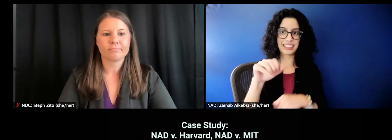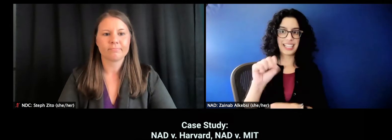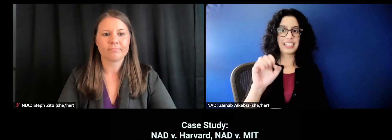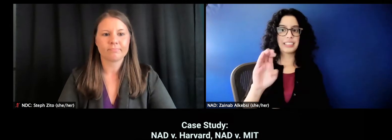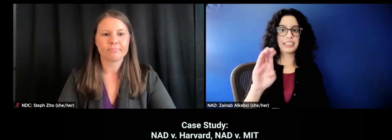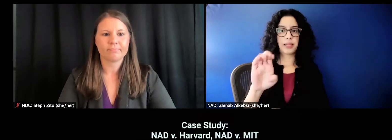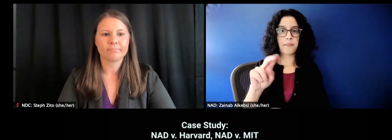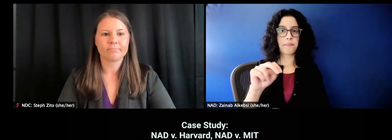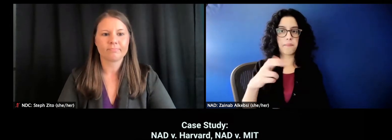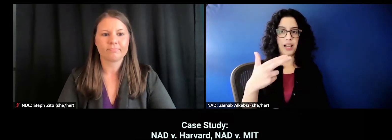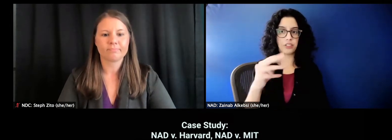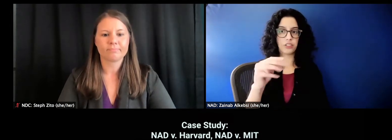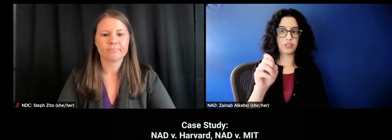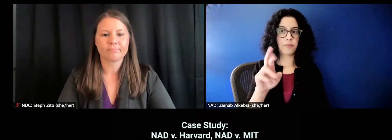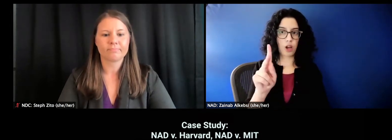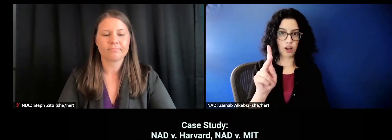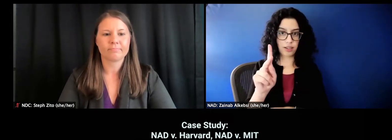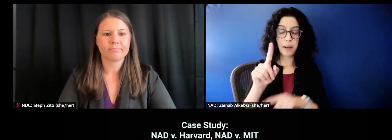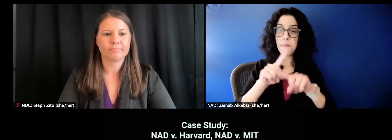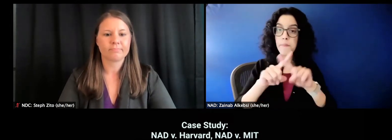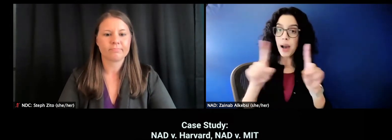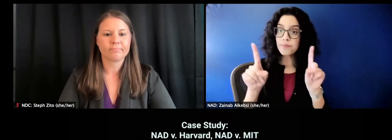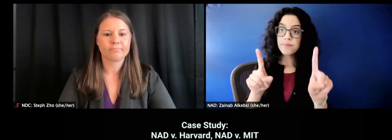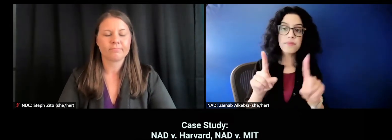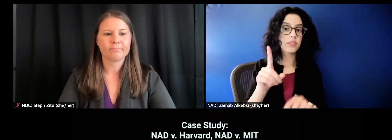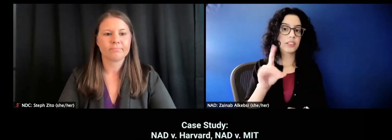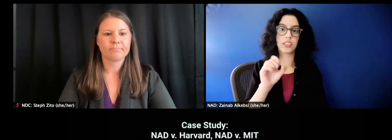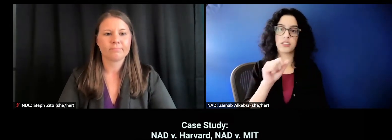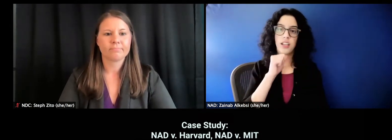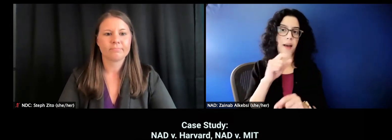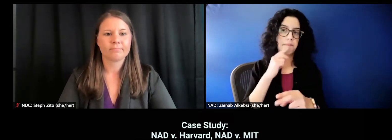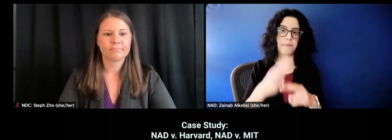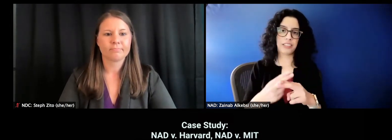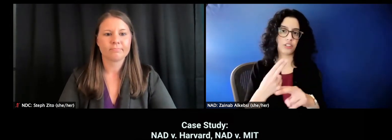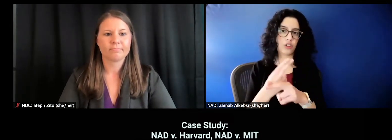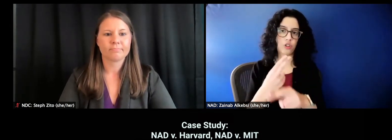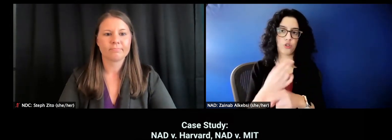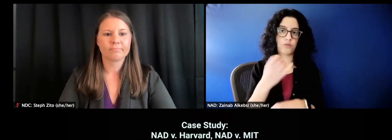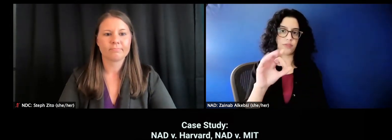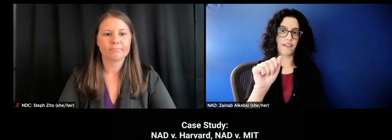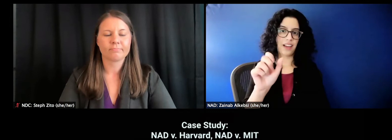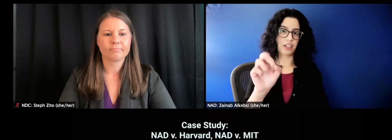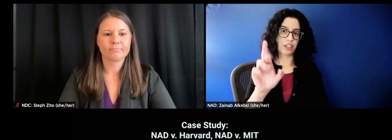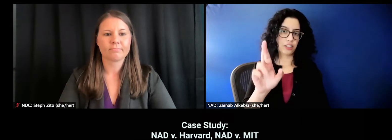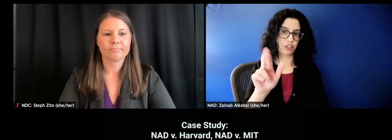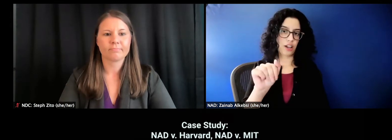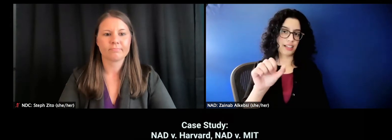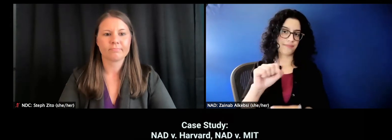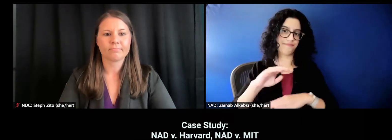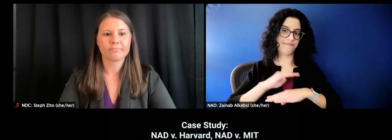Web Content Accessibility Guidelines, as bench mark. But WCAG does not mention the use of ASR